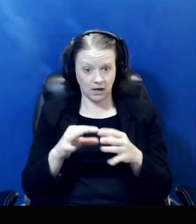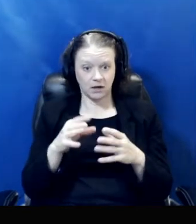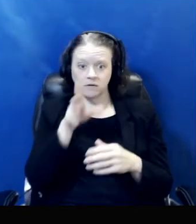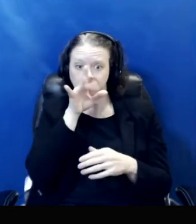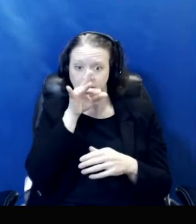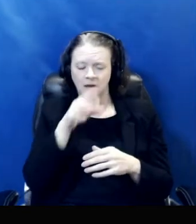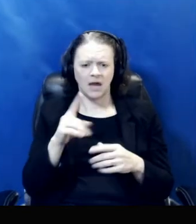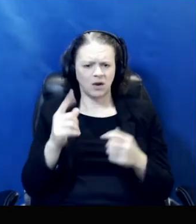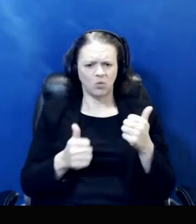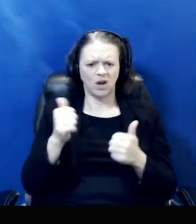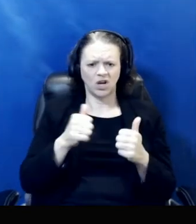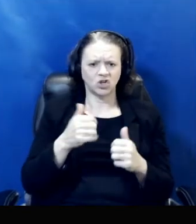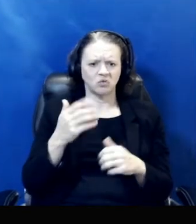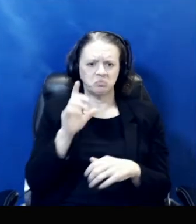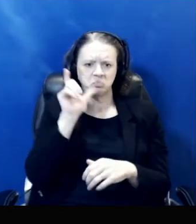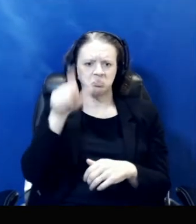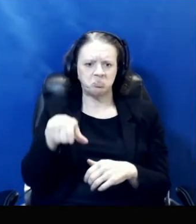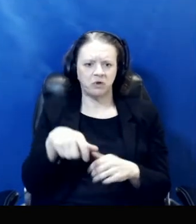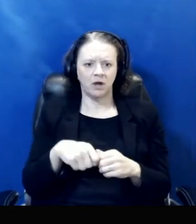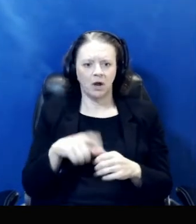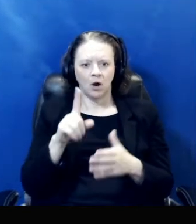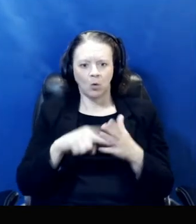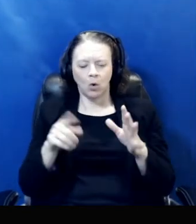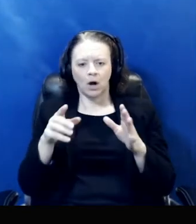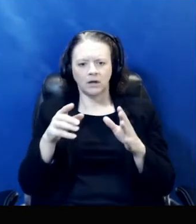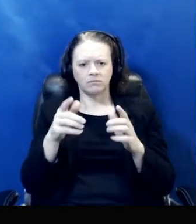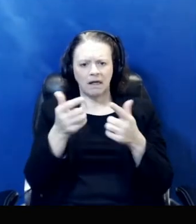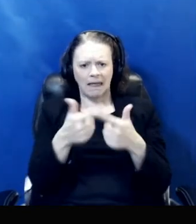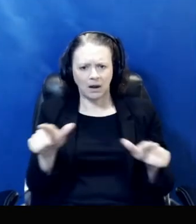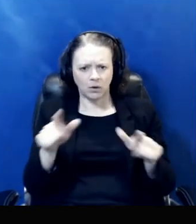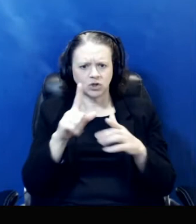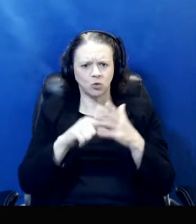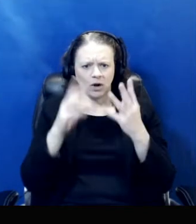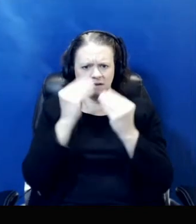and what language, or information, should be included in the narration itself.